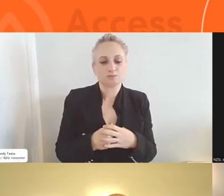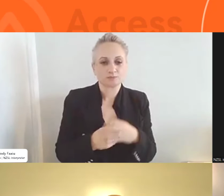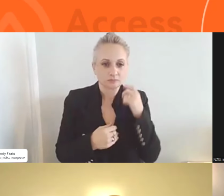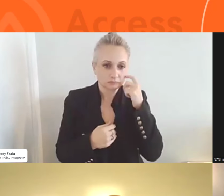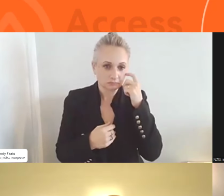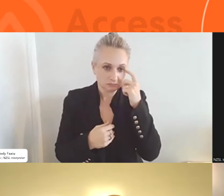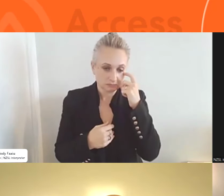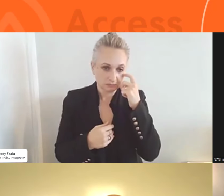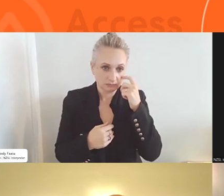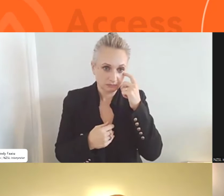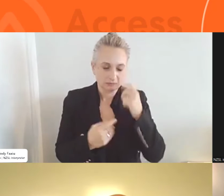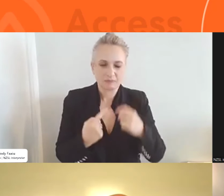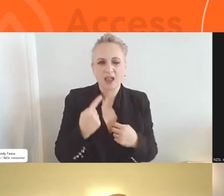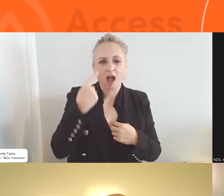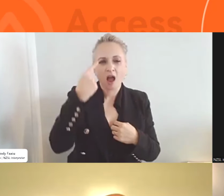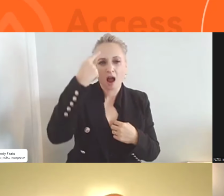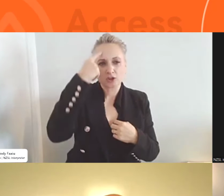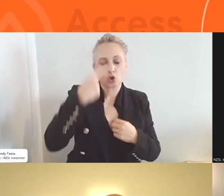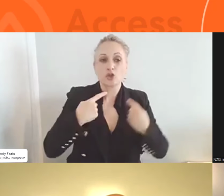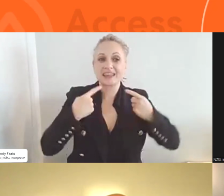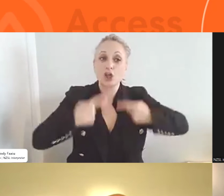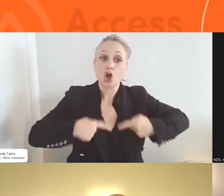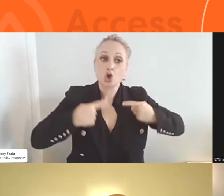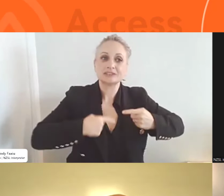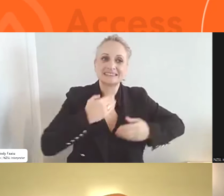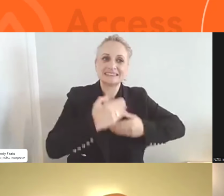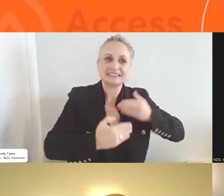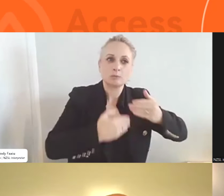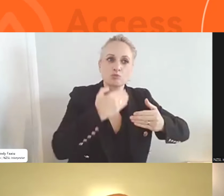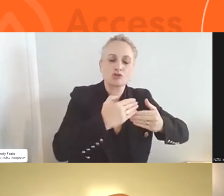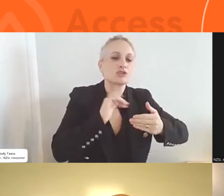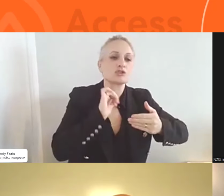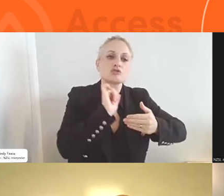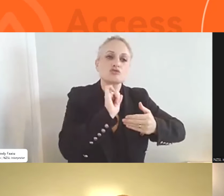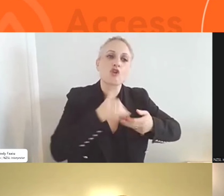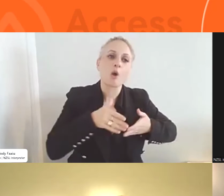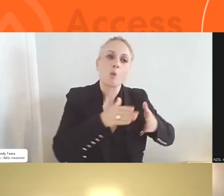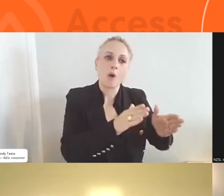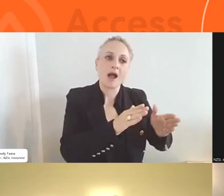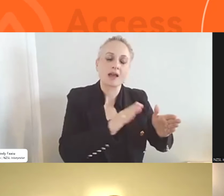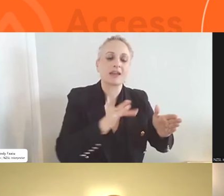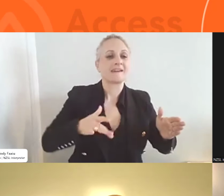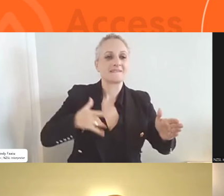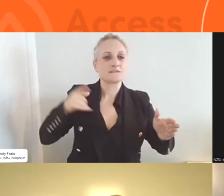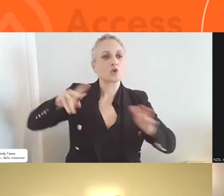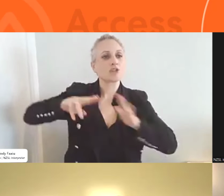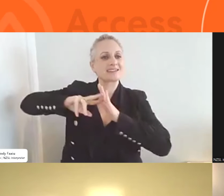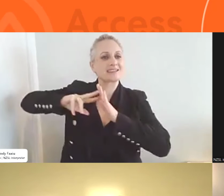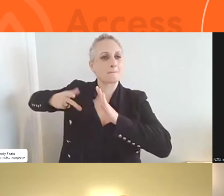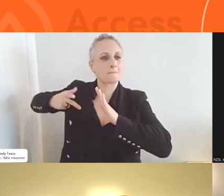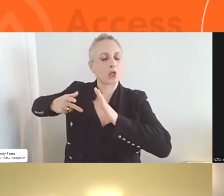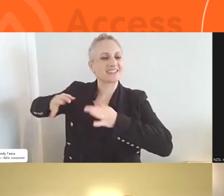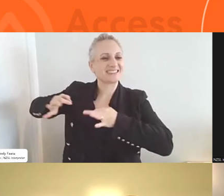would be the correct mechanism for that decision. That would be a policy decision based on spatial planning, which Len touched on